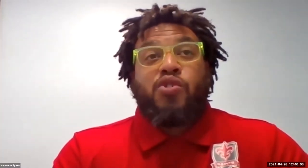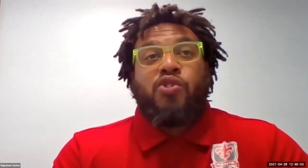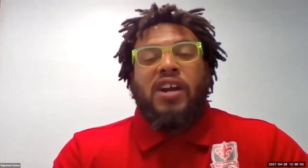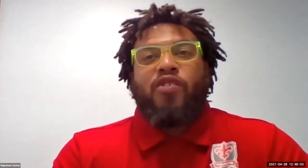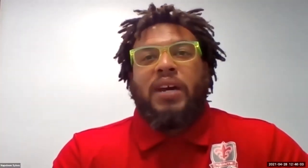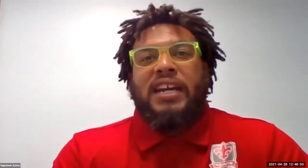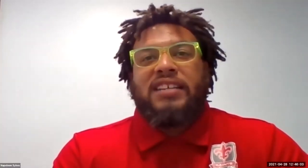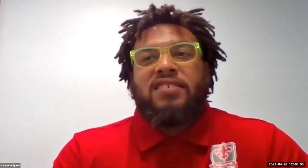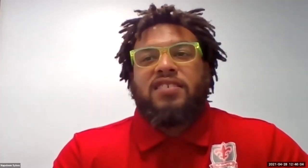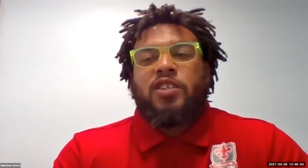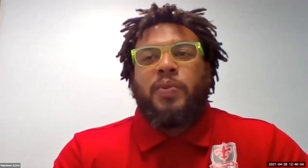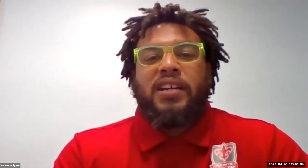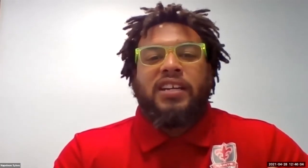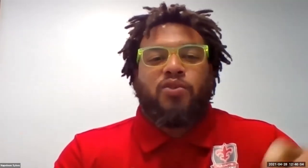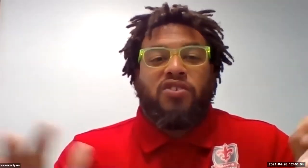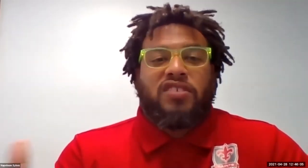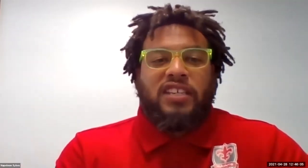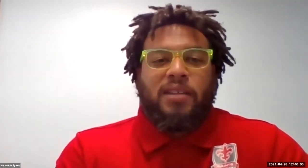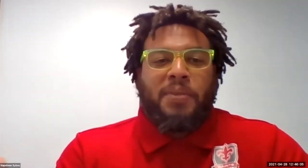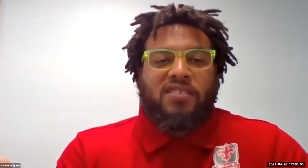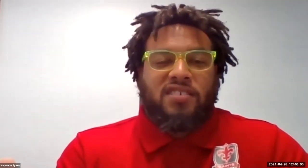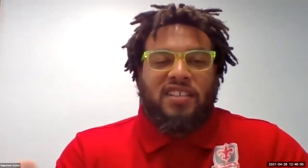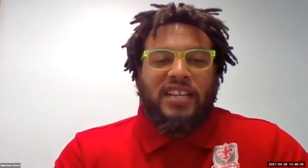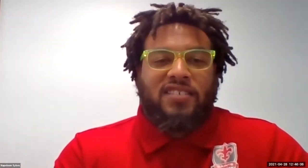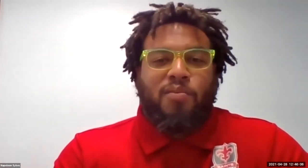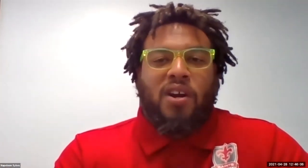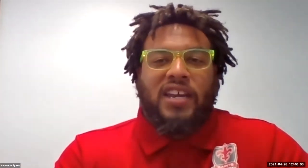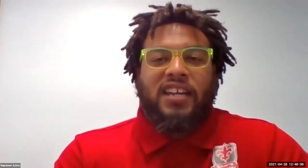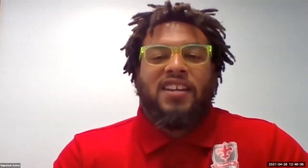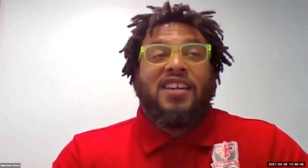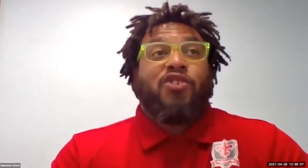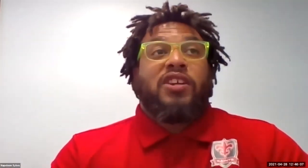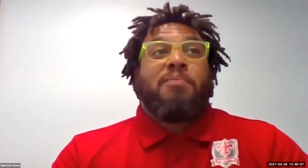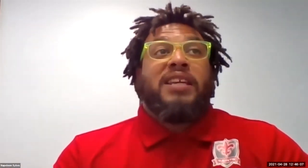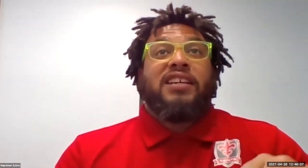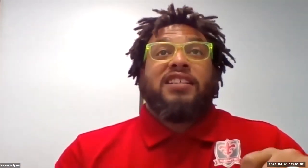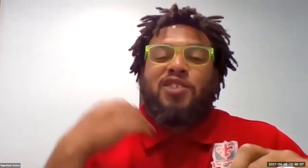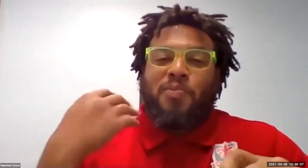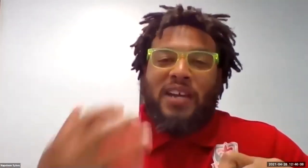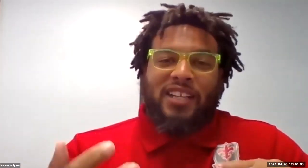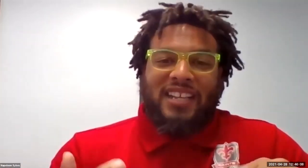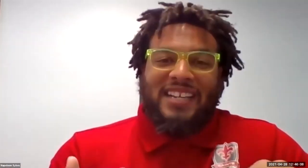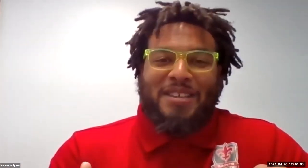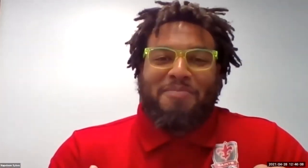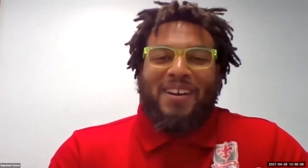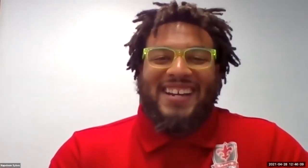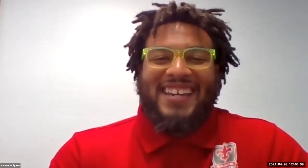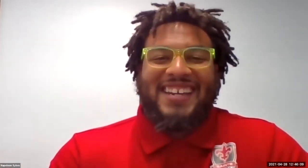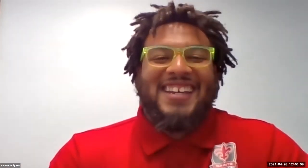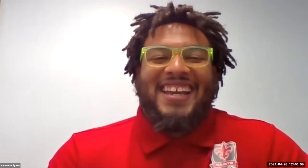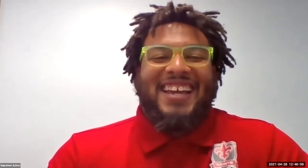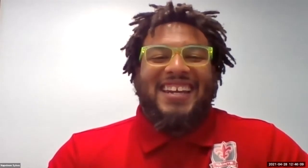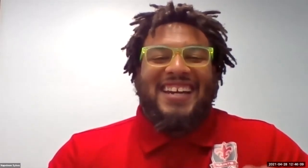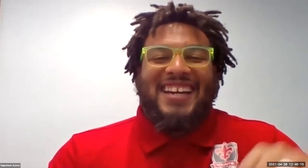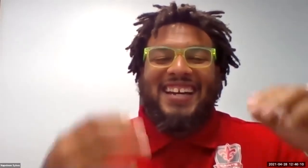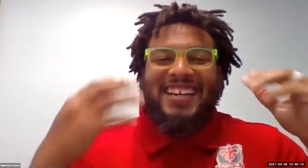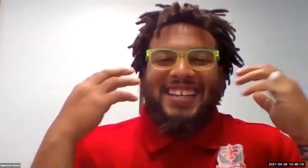And listening to the guy from Leslie's produce yell about holiday greens. Very melodic voice.